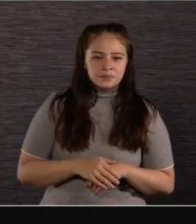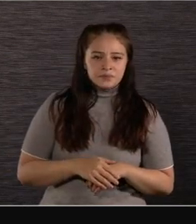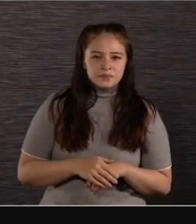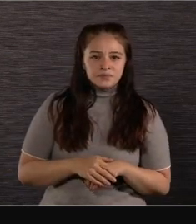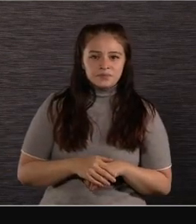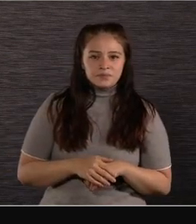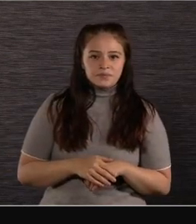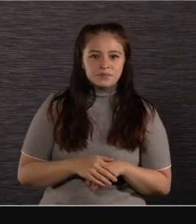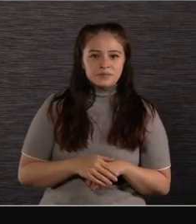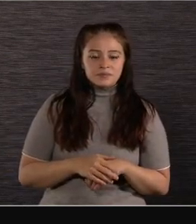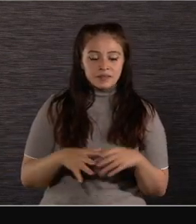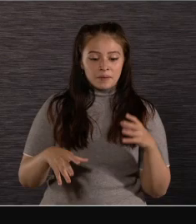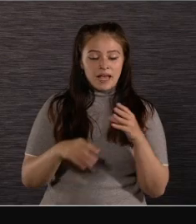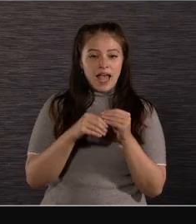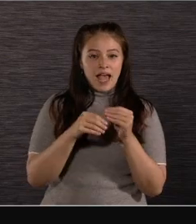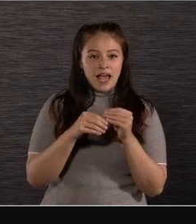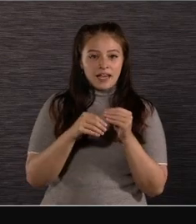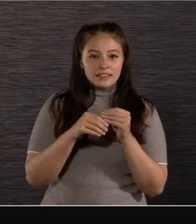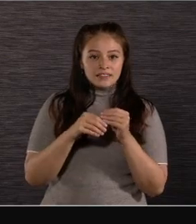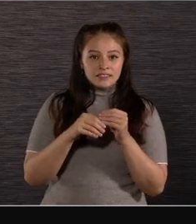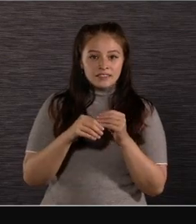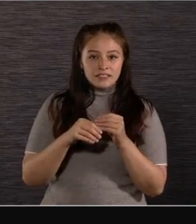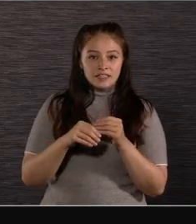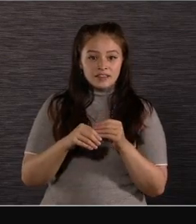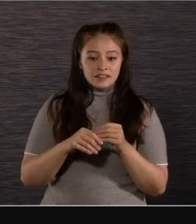Going to set up the retractable landing gear